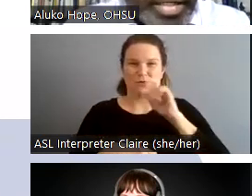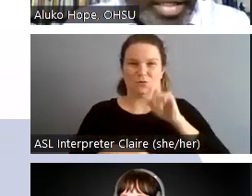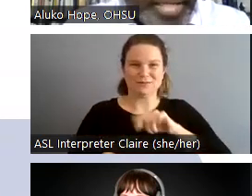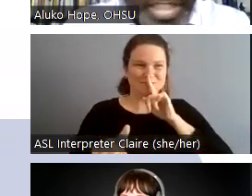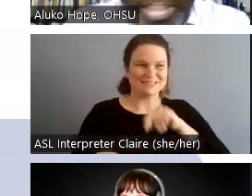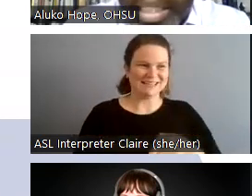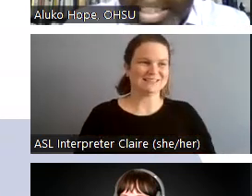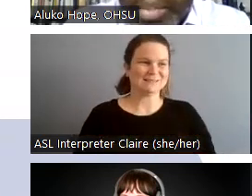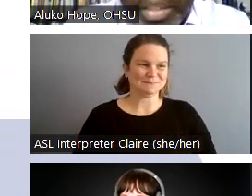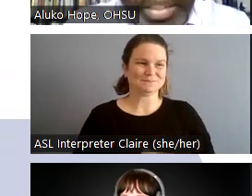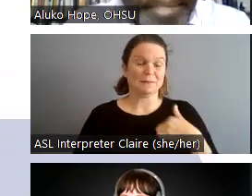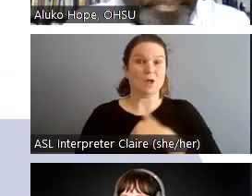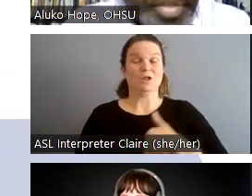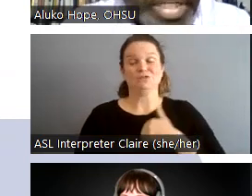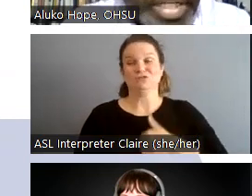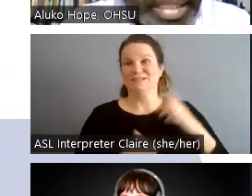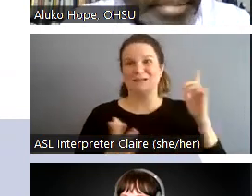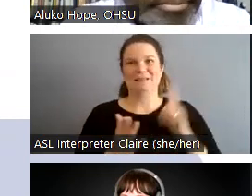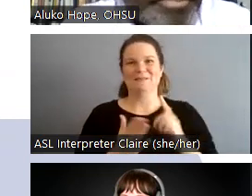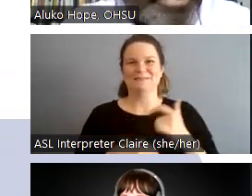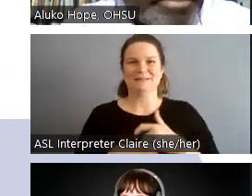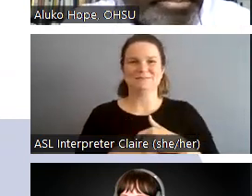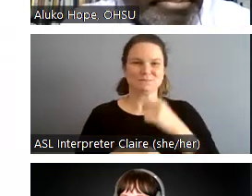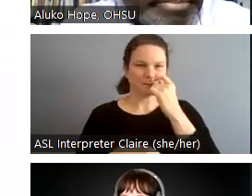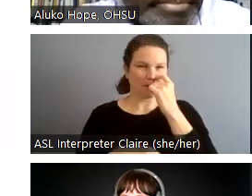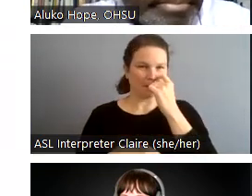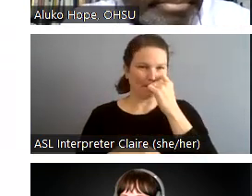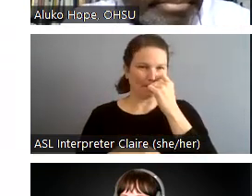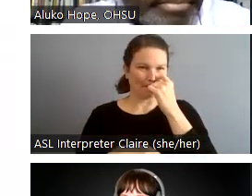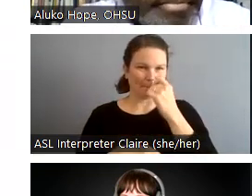that. And I apologize that it's so little time. But next slide.